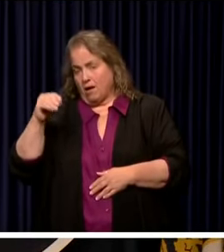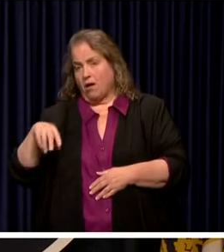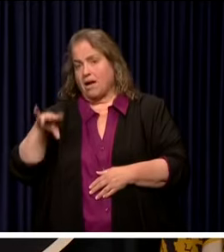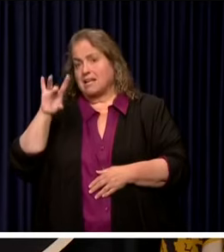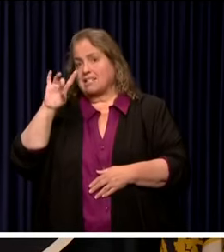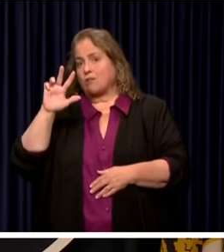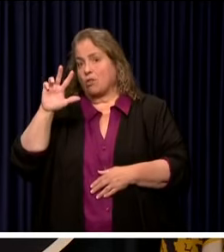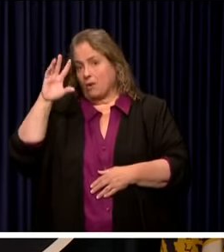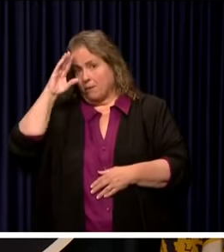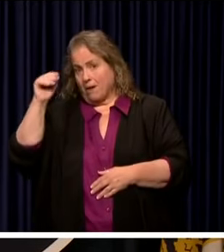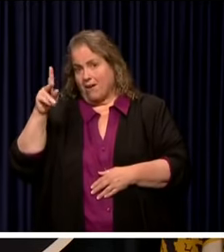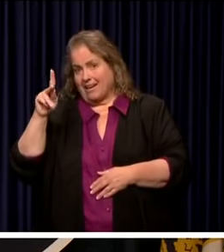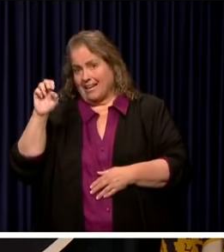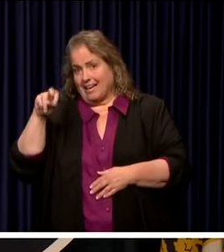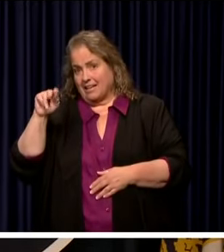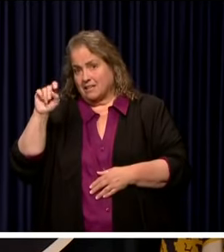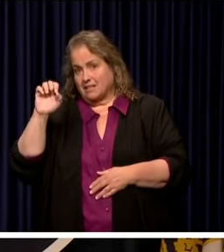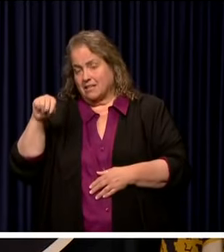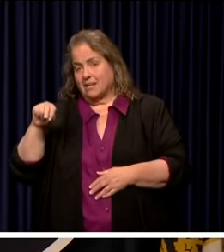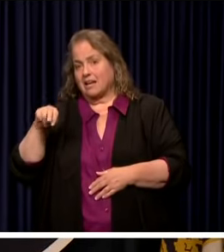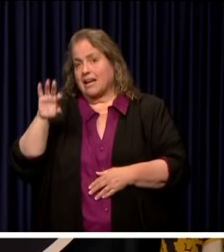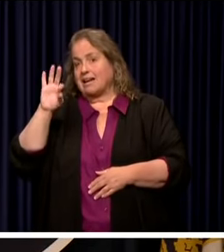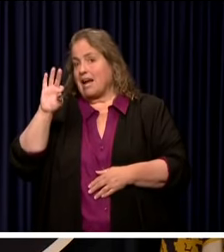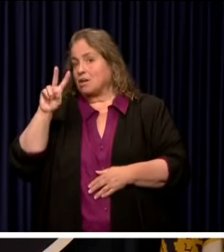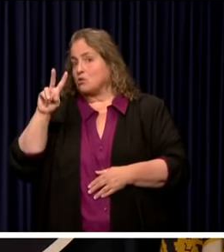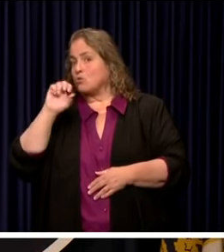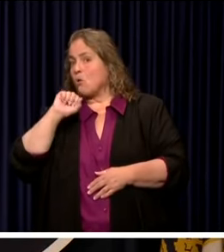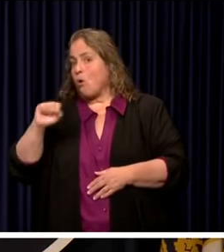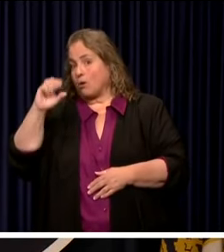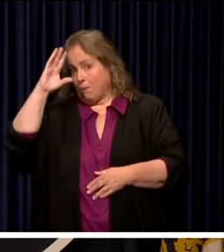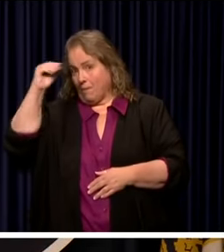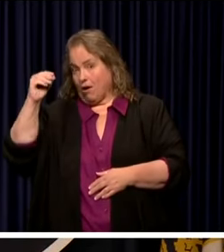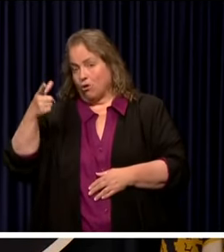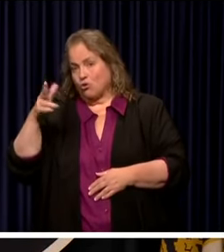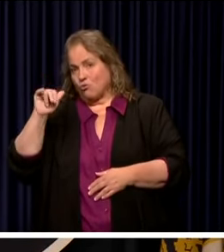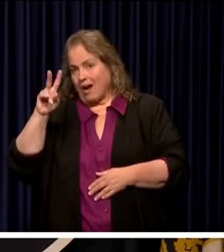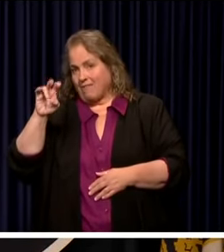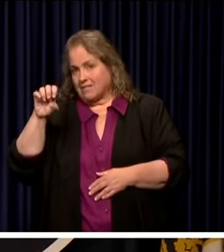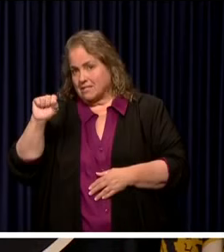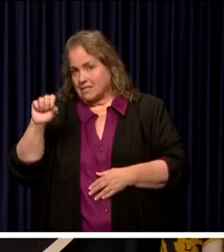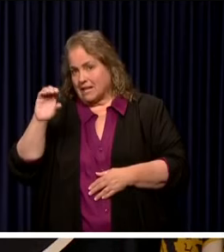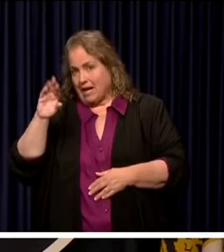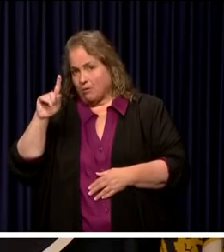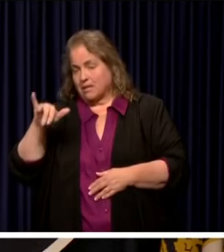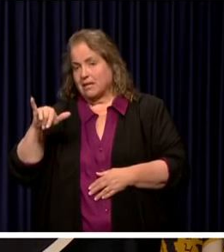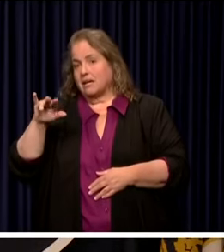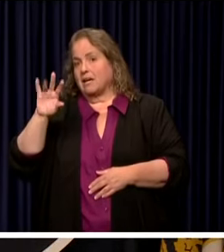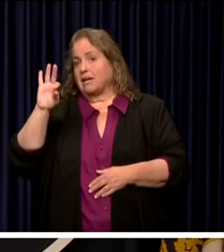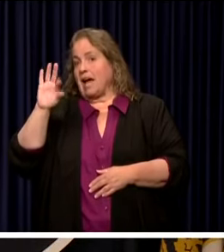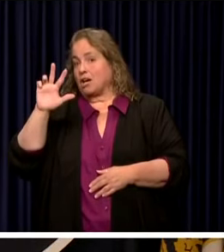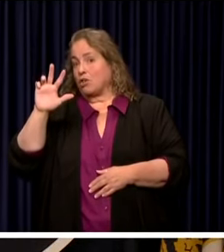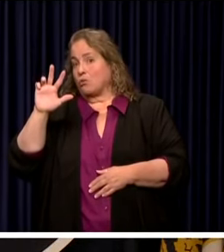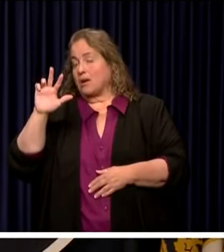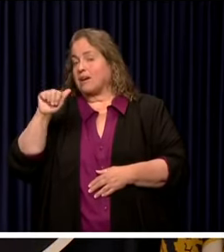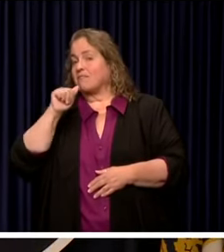DAYS LIKE TODAY, KNOWING THAT EVEN, EVEN WHEN WE START SEEING